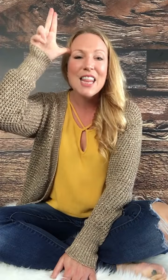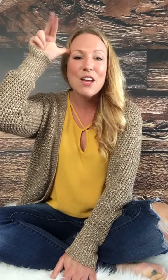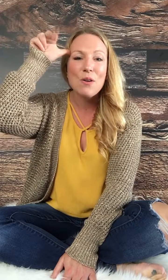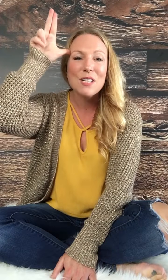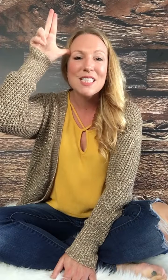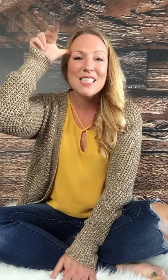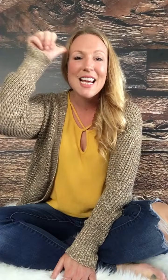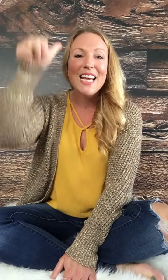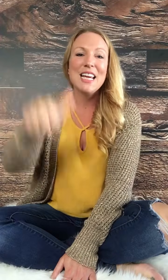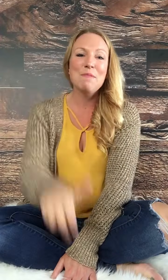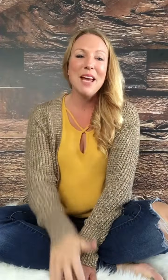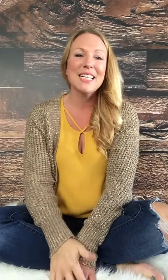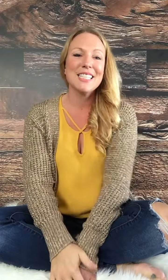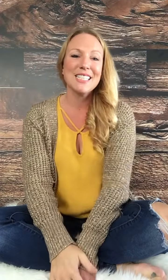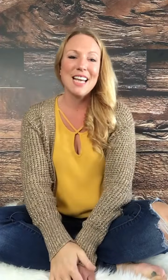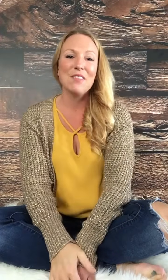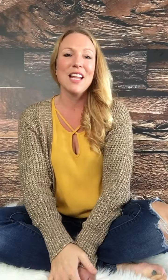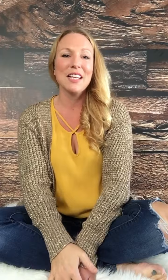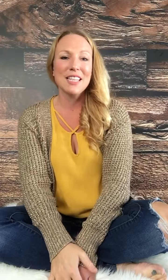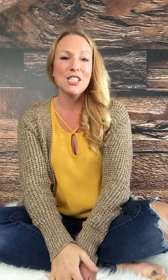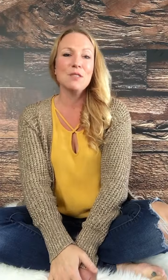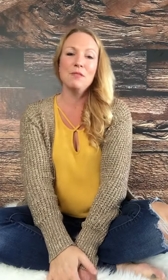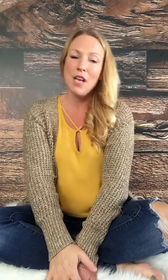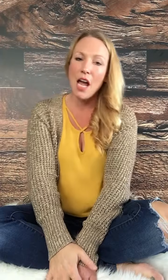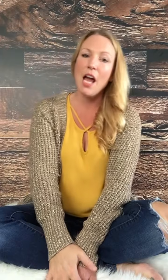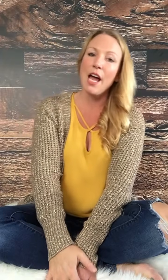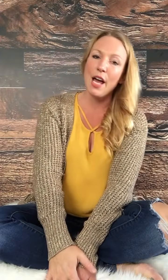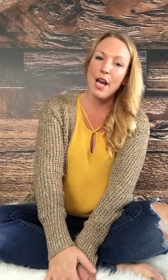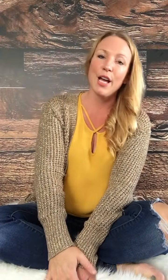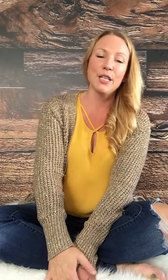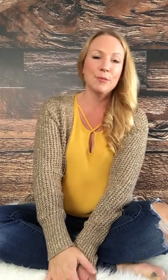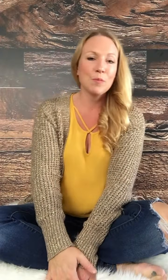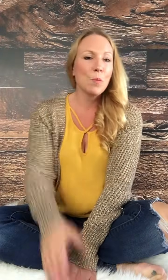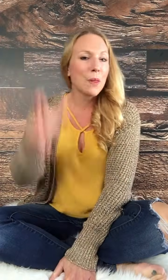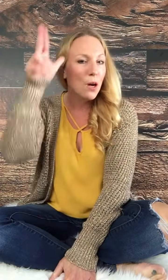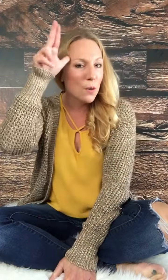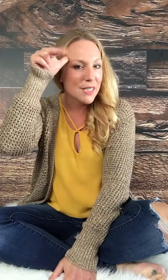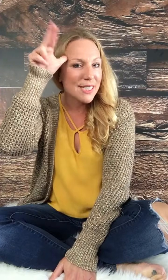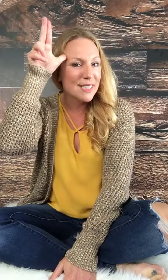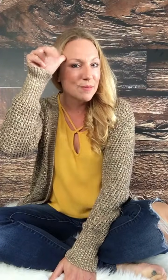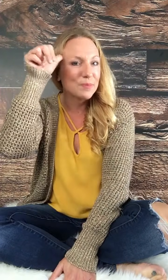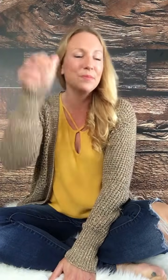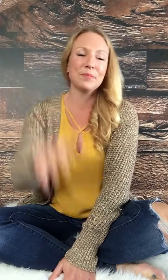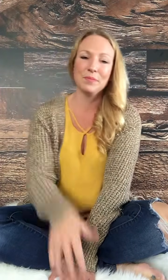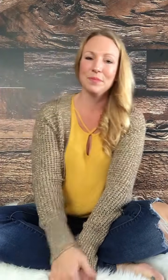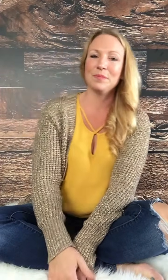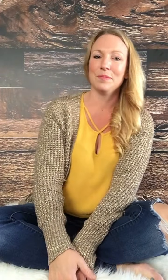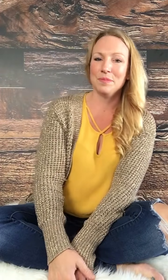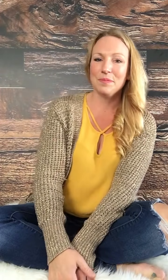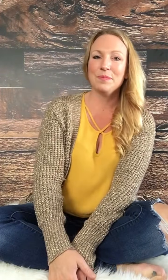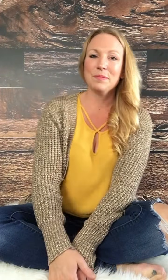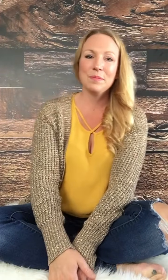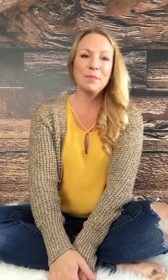The HORSE, he makes a sound like this, neigh! The HORSE, he makes a sound like this, neigh.